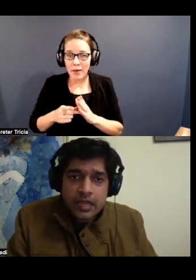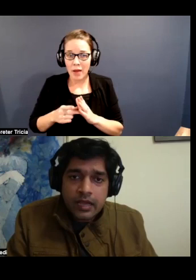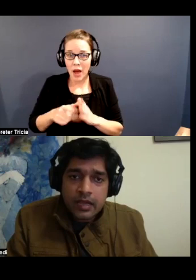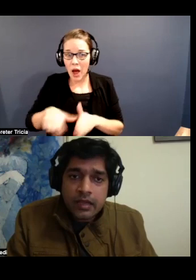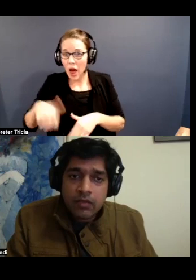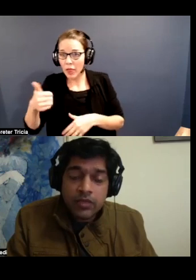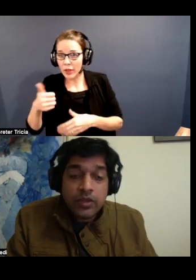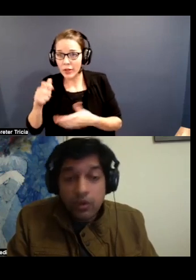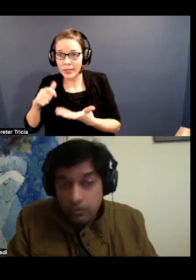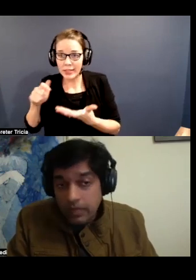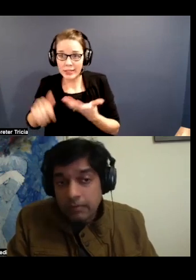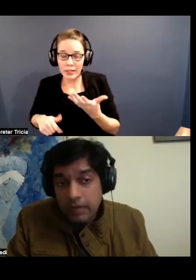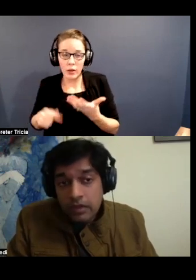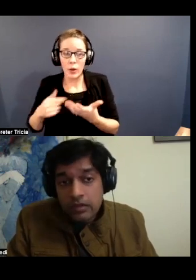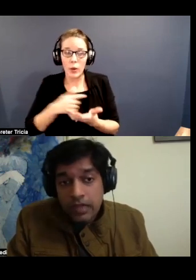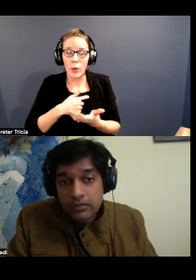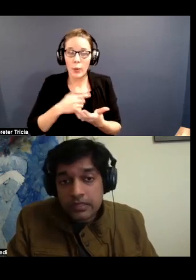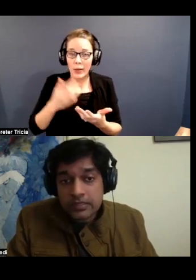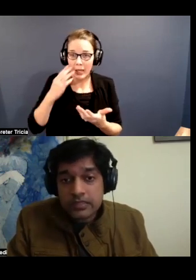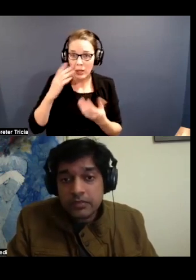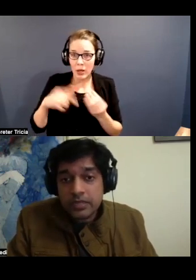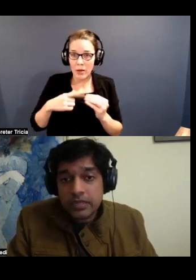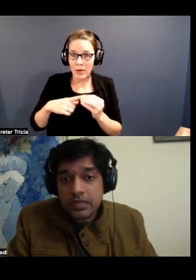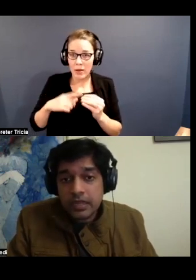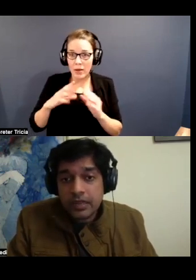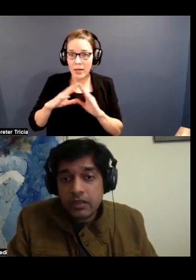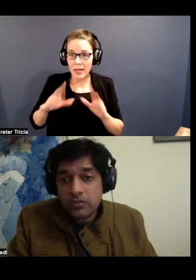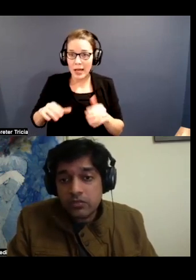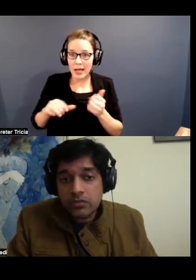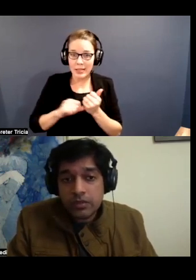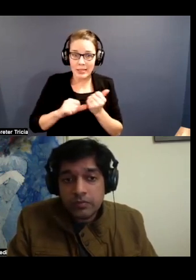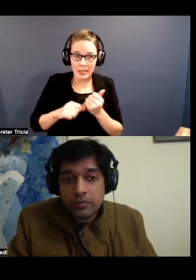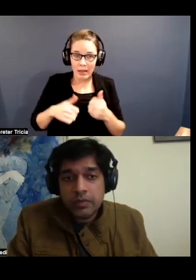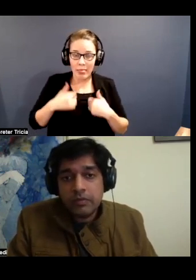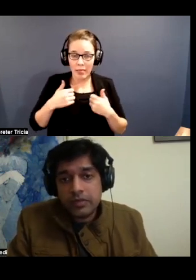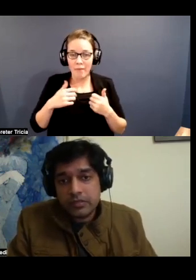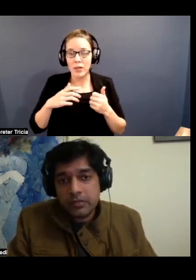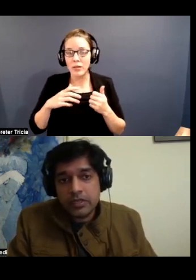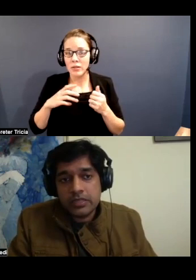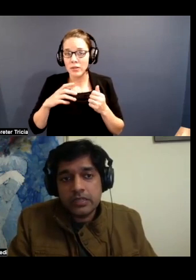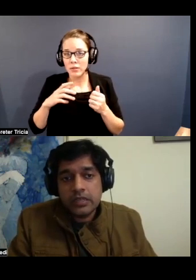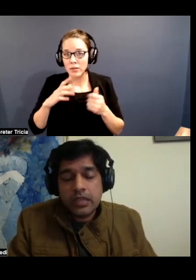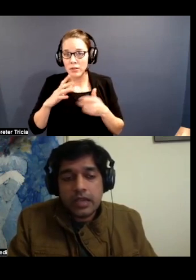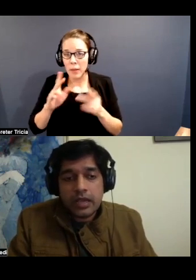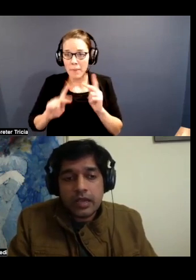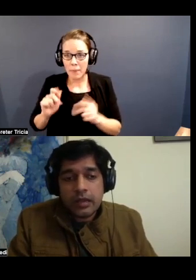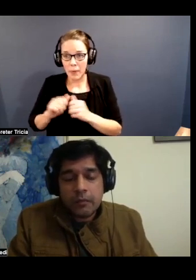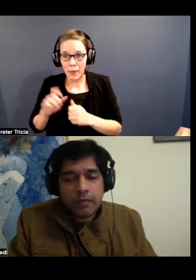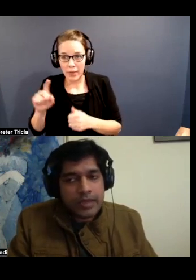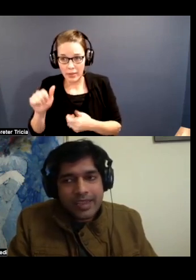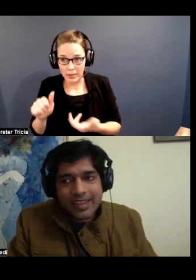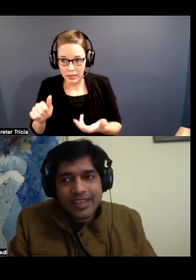We know about housing accessibility and households with people with disabilities. But again,